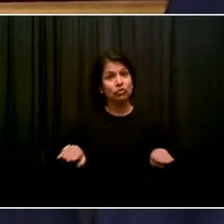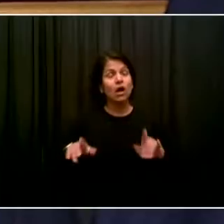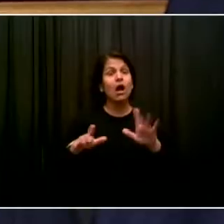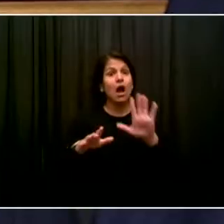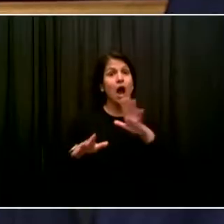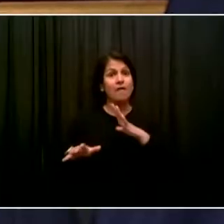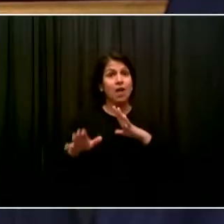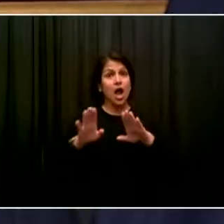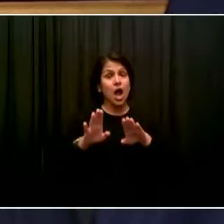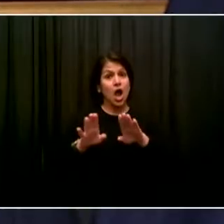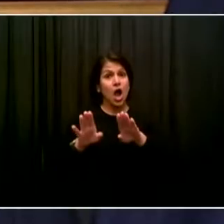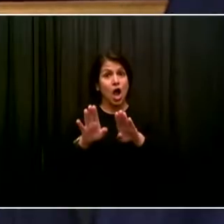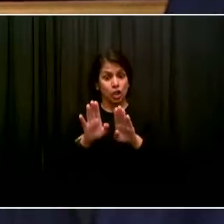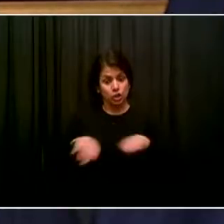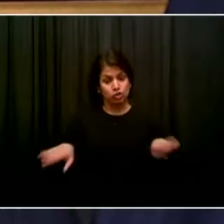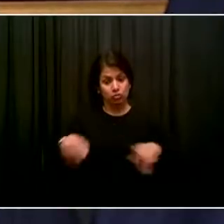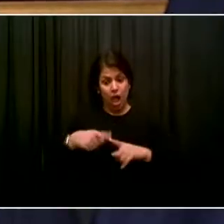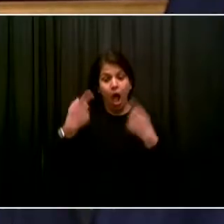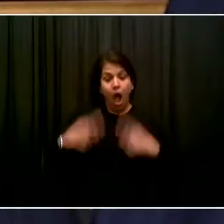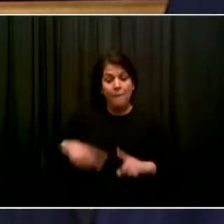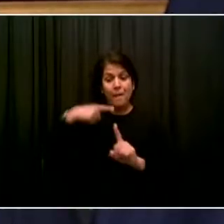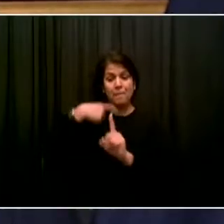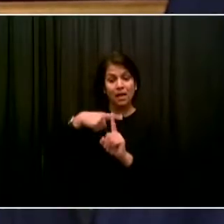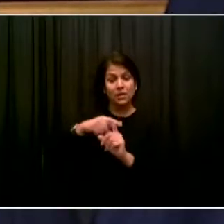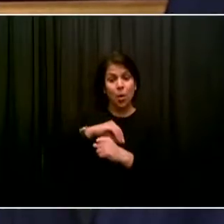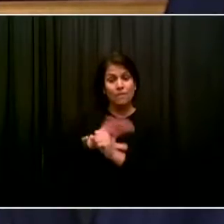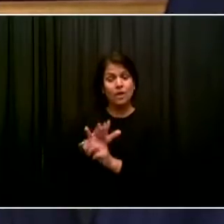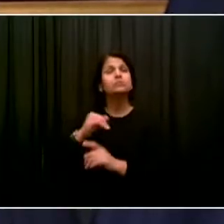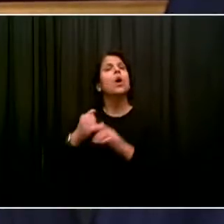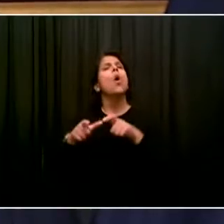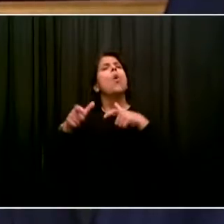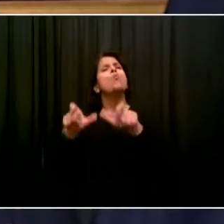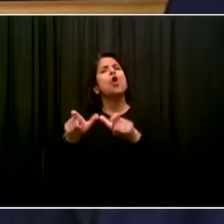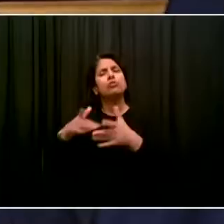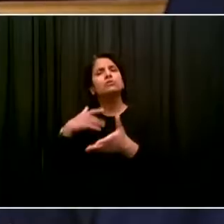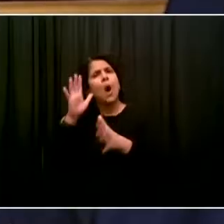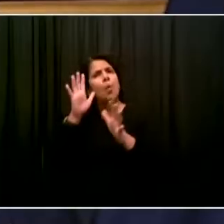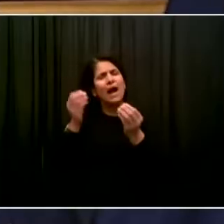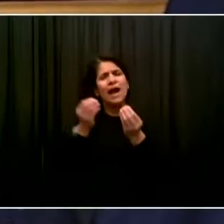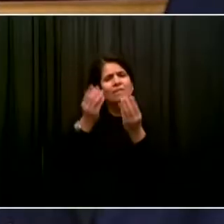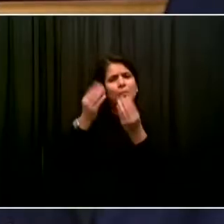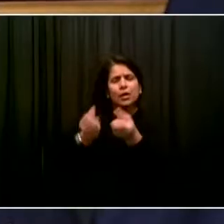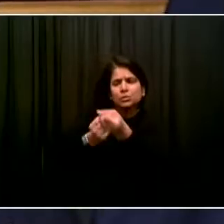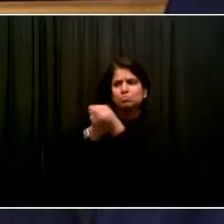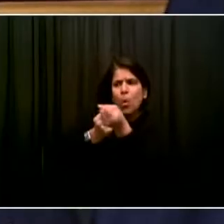WHATEVER WE NEED TO DO, WE MUST HAVE CHILDREN IN SCHOOL. FOR